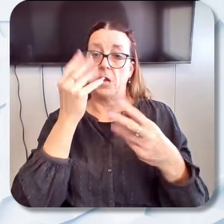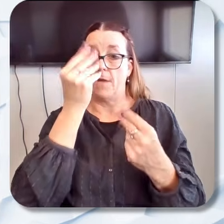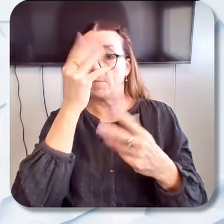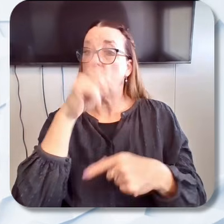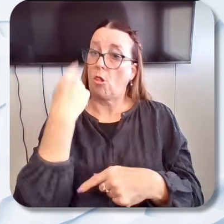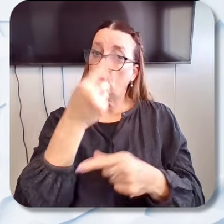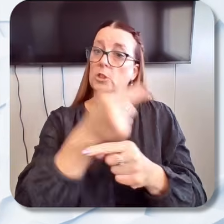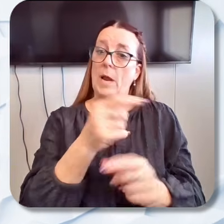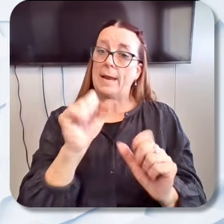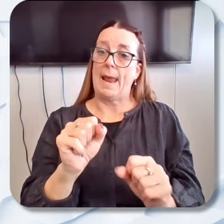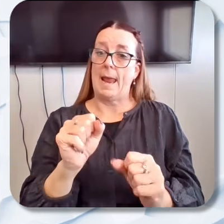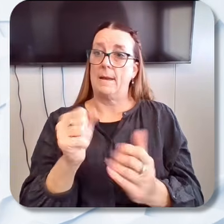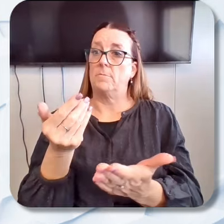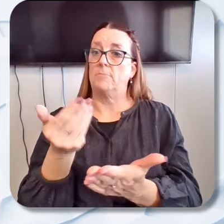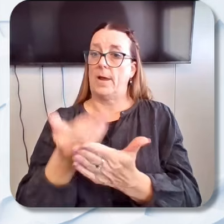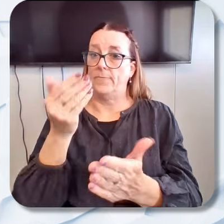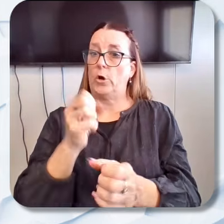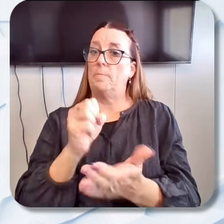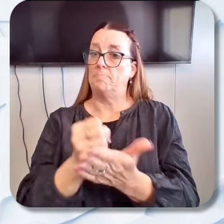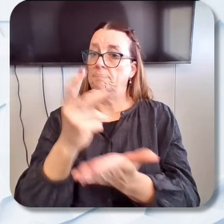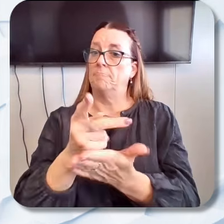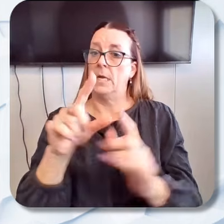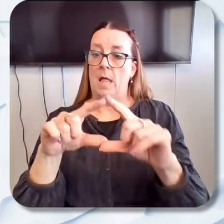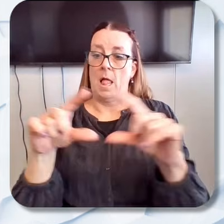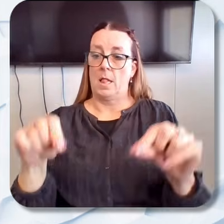and you confirm that it's done correctly, you can click the approve submission button